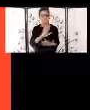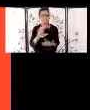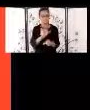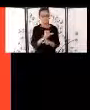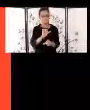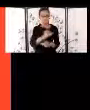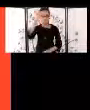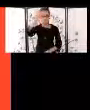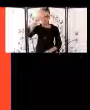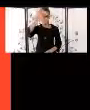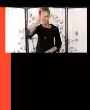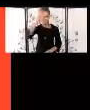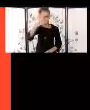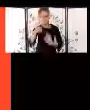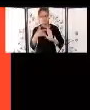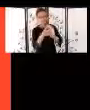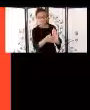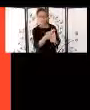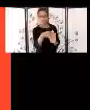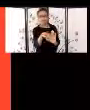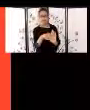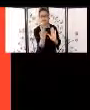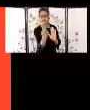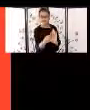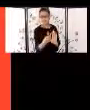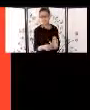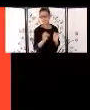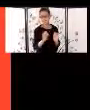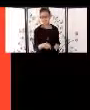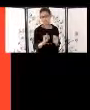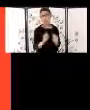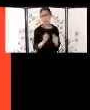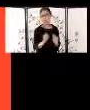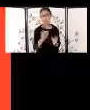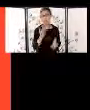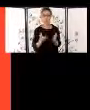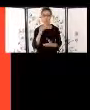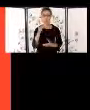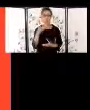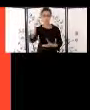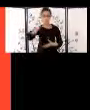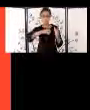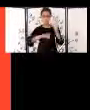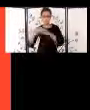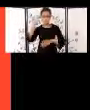that they ask may uncover gaps or assumptions you are making in the story you are telling.